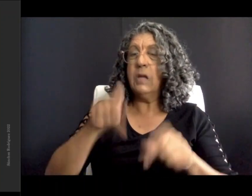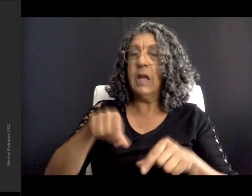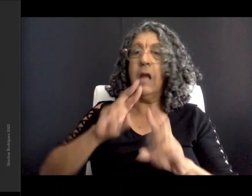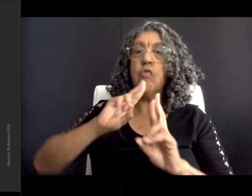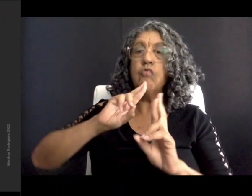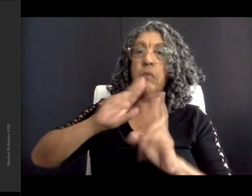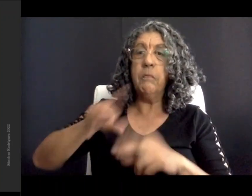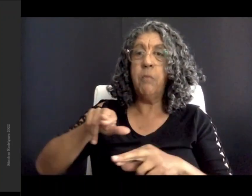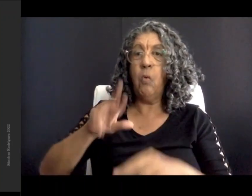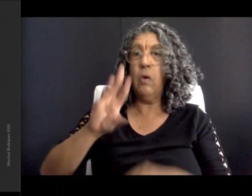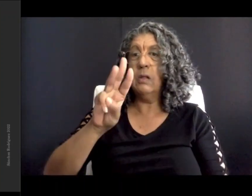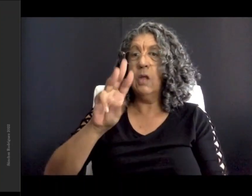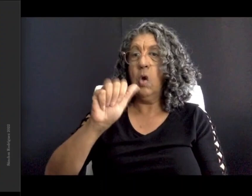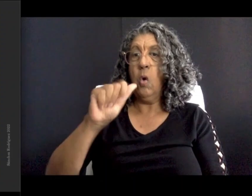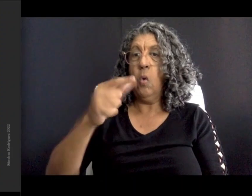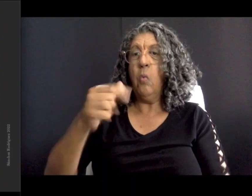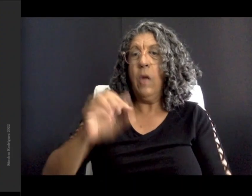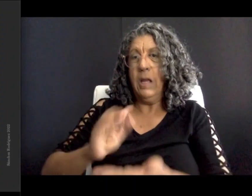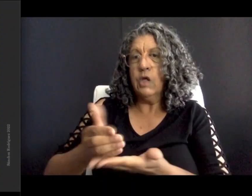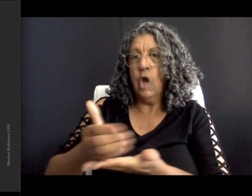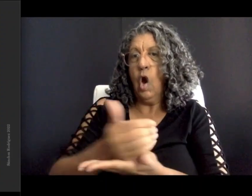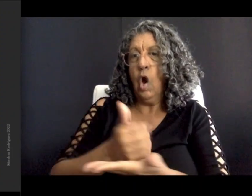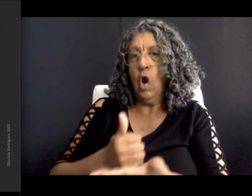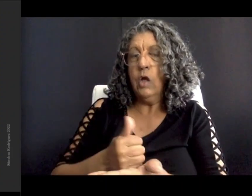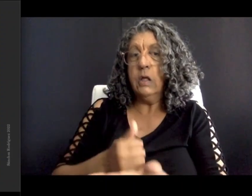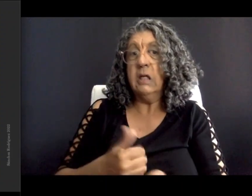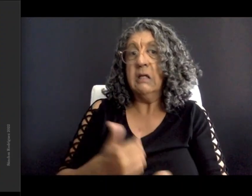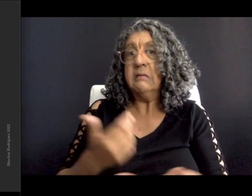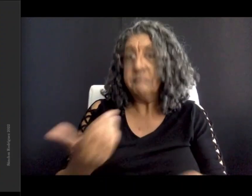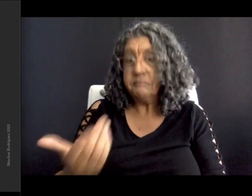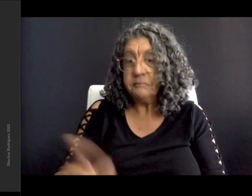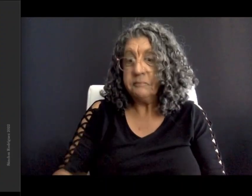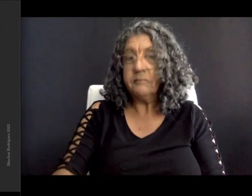This is one way you can report your wages which is your earnings.